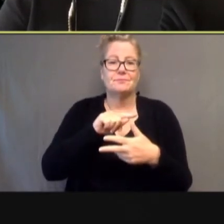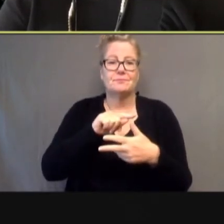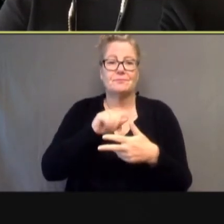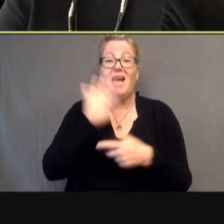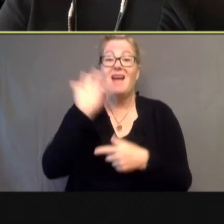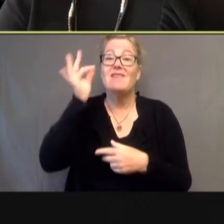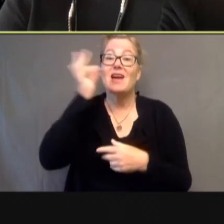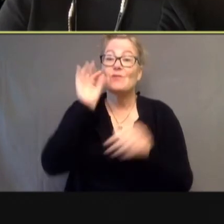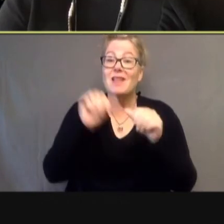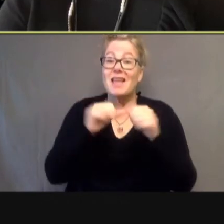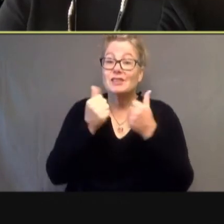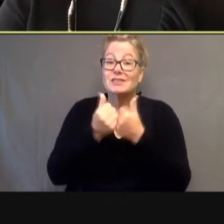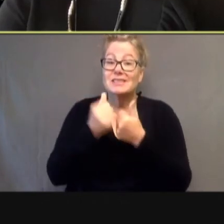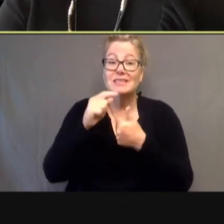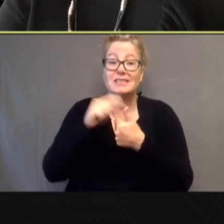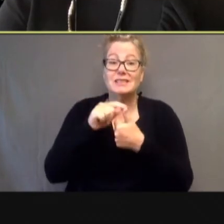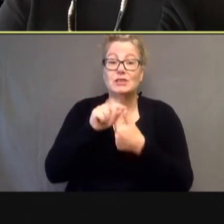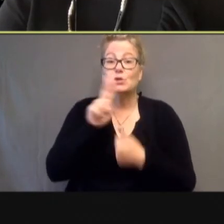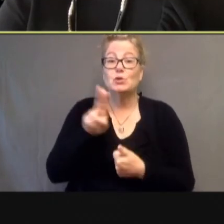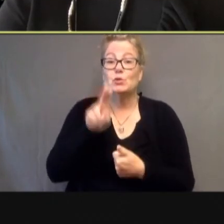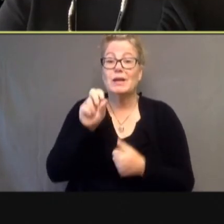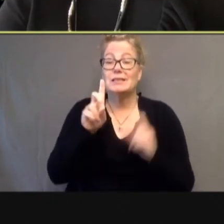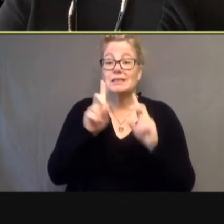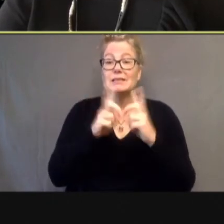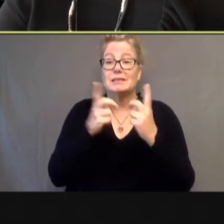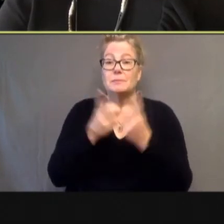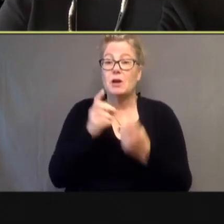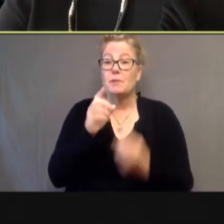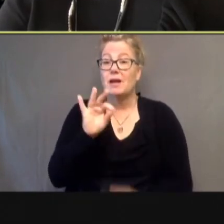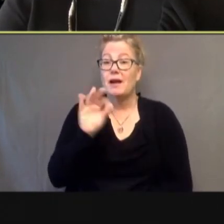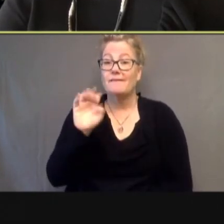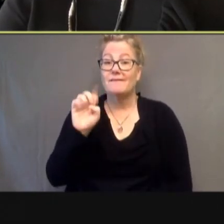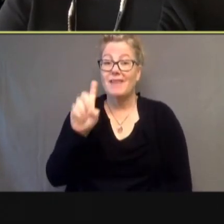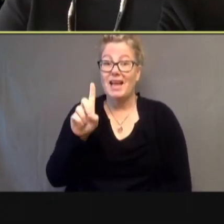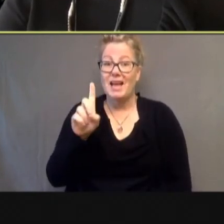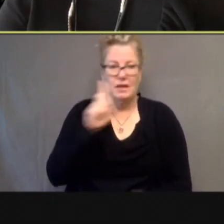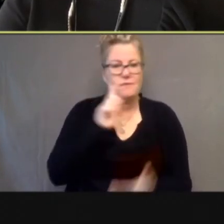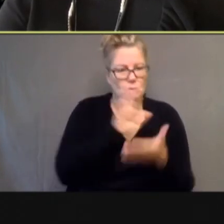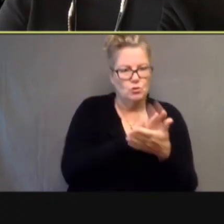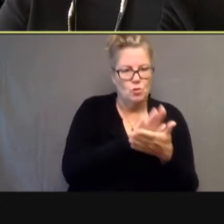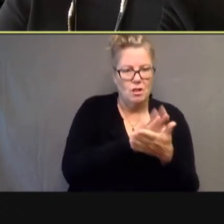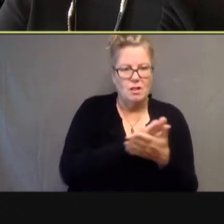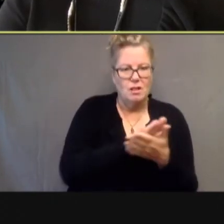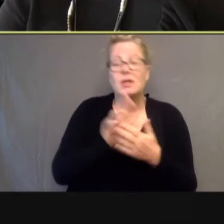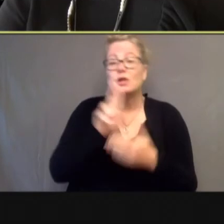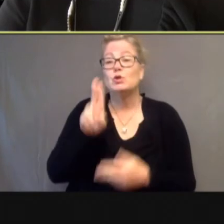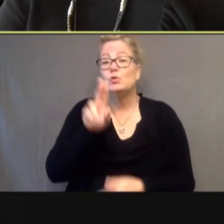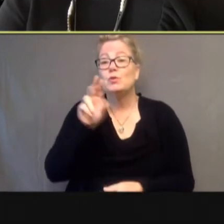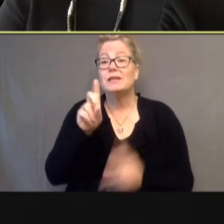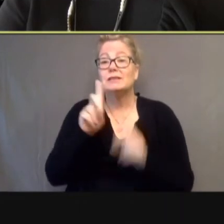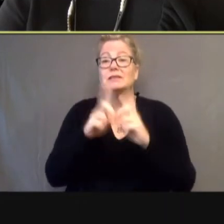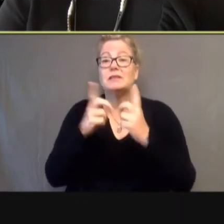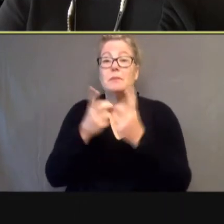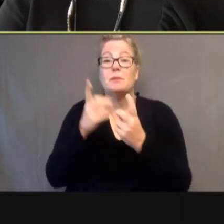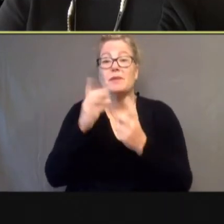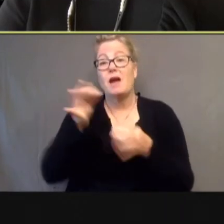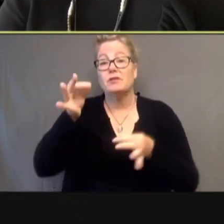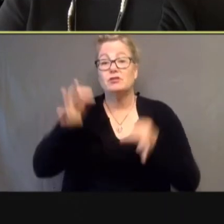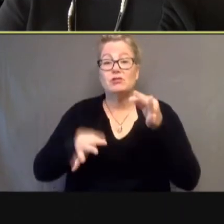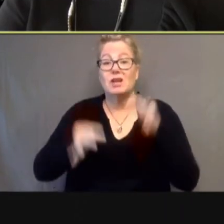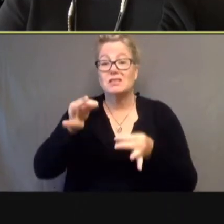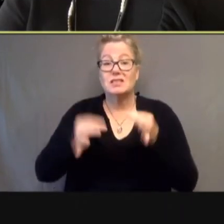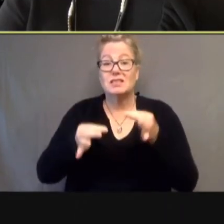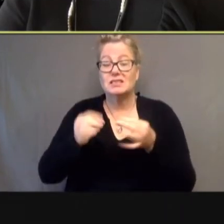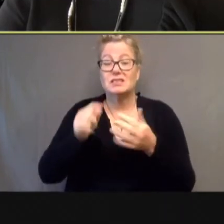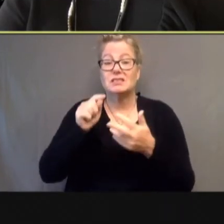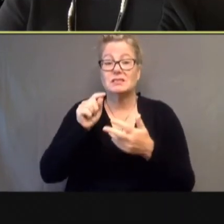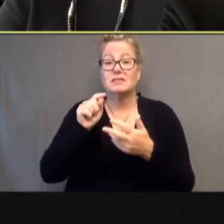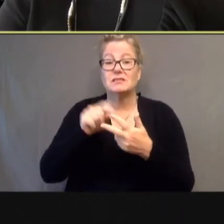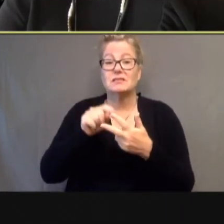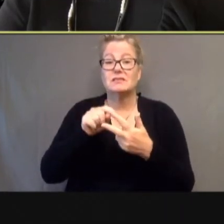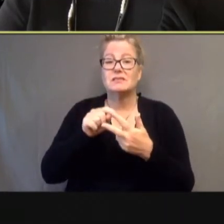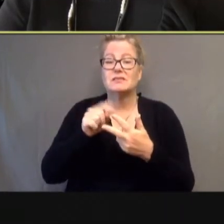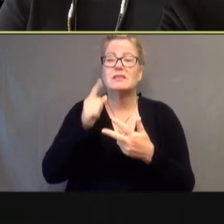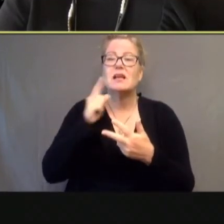for schools. The US Department of Justice, that's appropriate for standardized testing